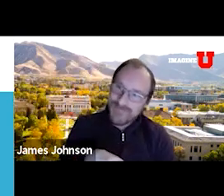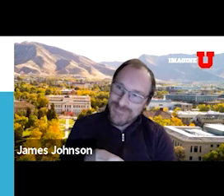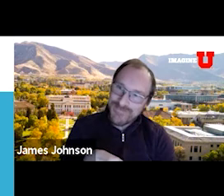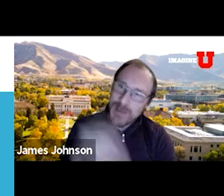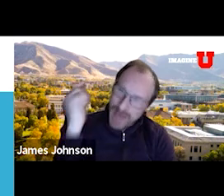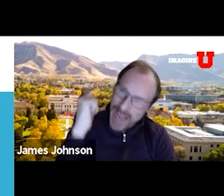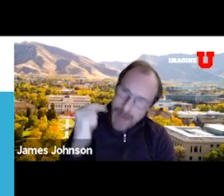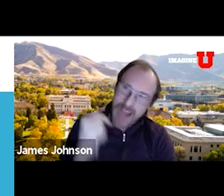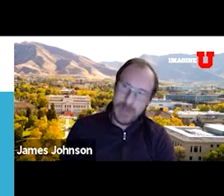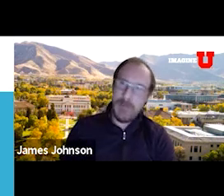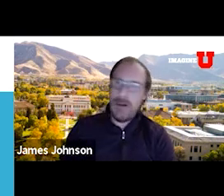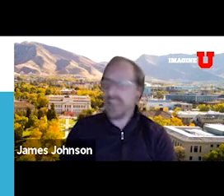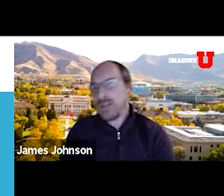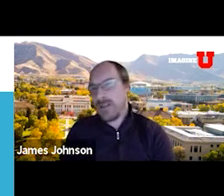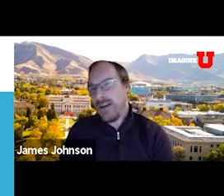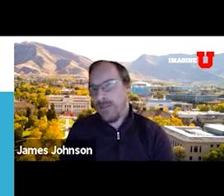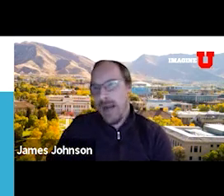but it came back to people and it's really made an impact.